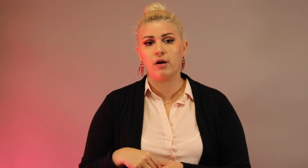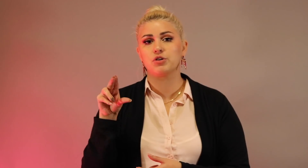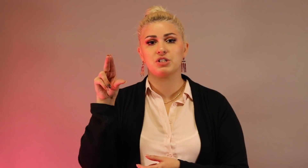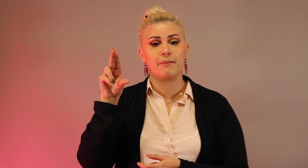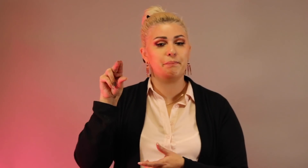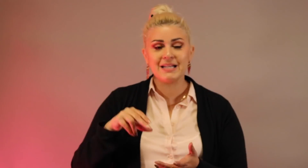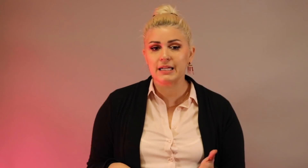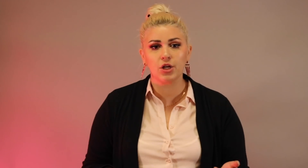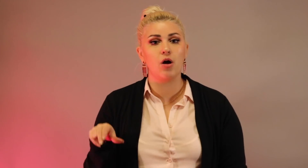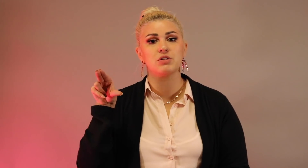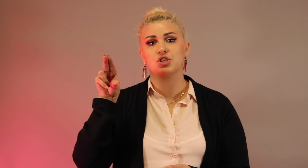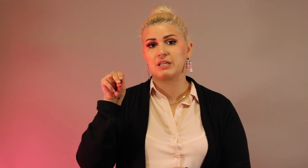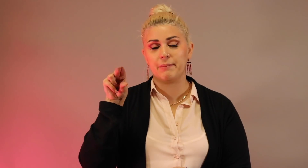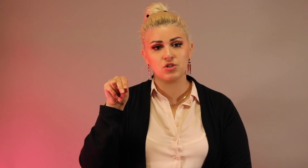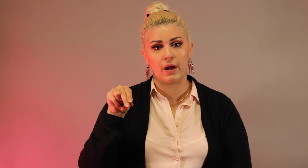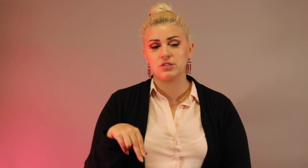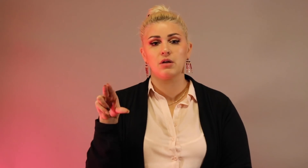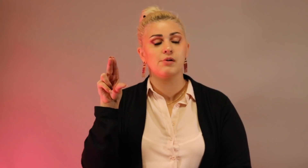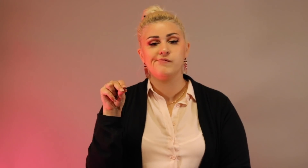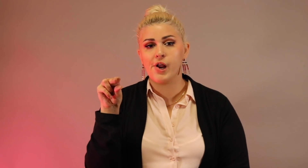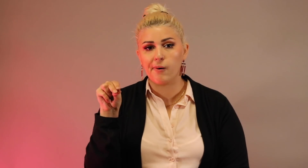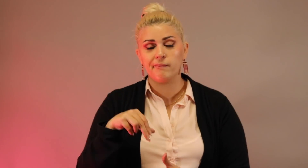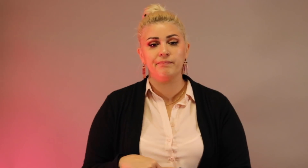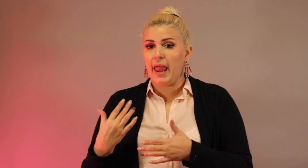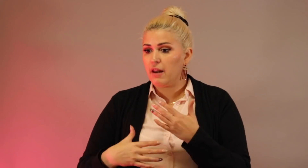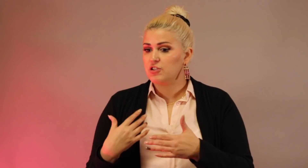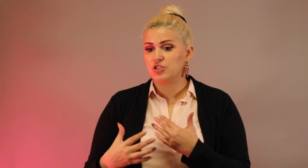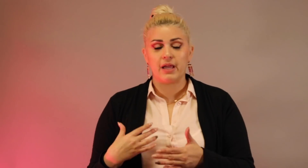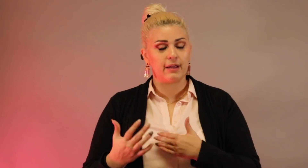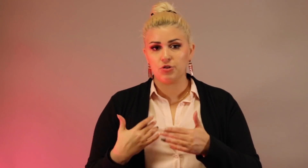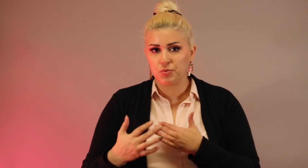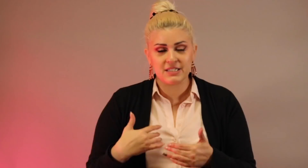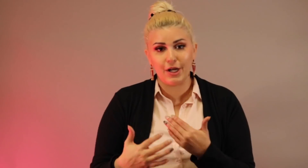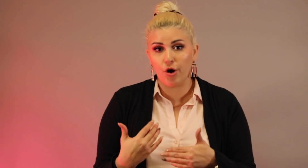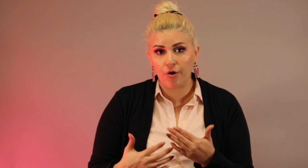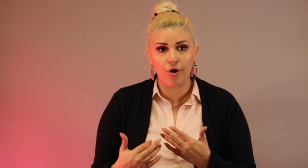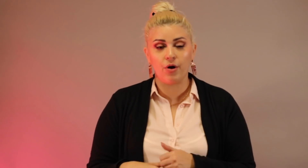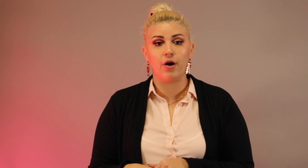Right, or just a basic no is just tapping to twice, no. And if it's just like, you just want to say no, no, no,